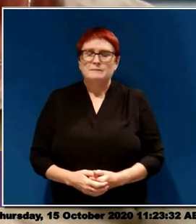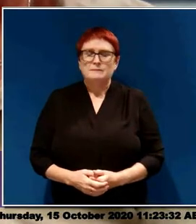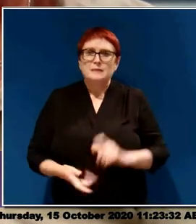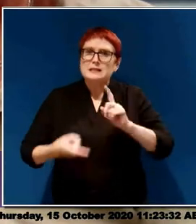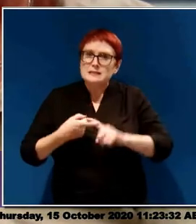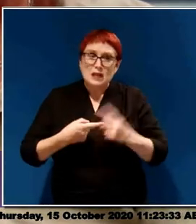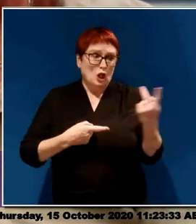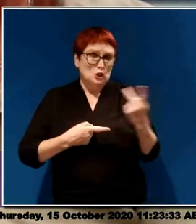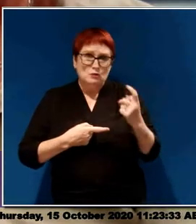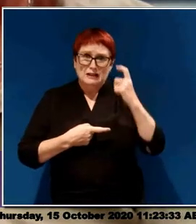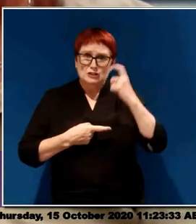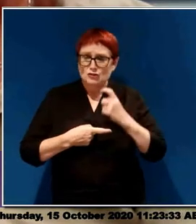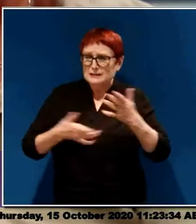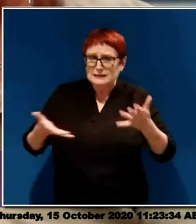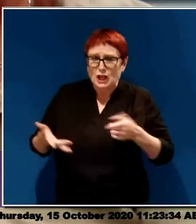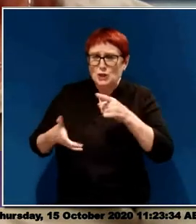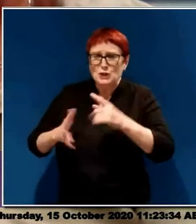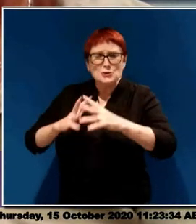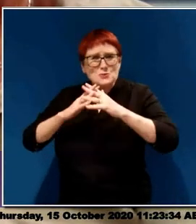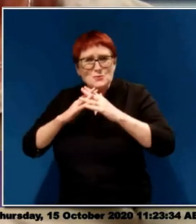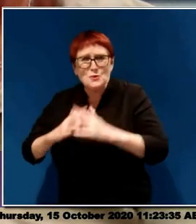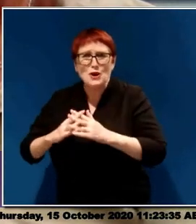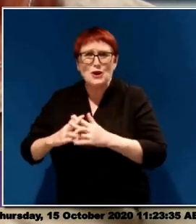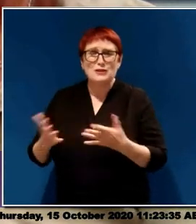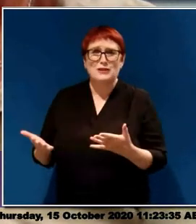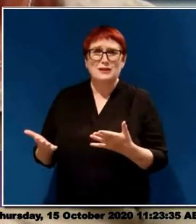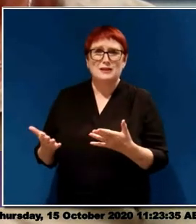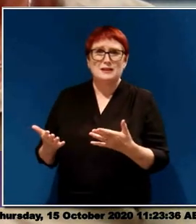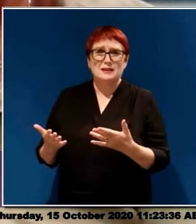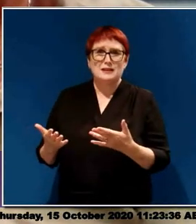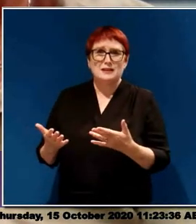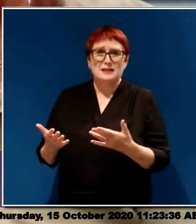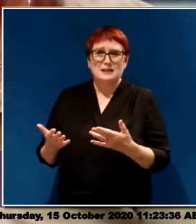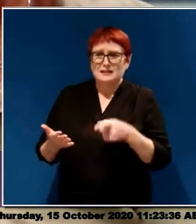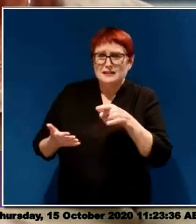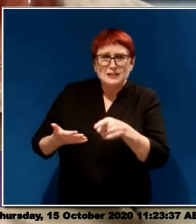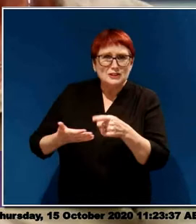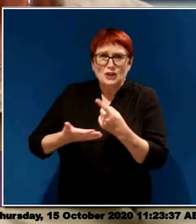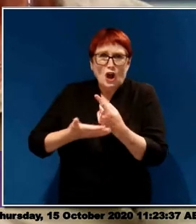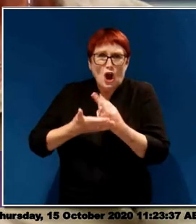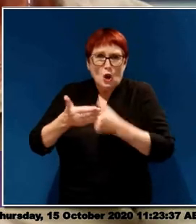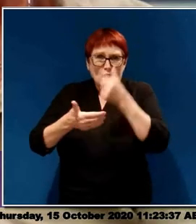person. He's only got Grade 4 English and Math skills, he can barely write his